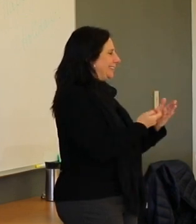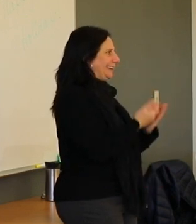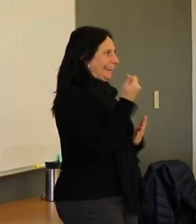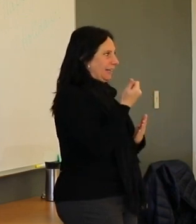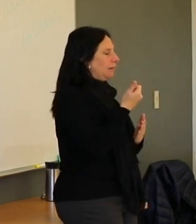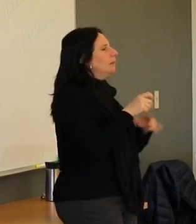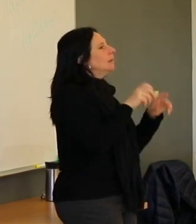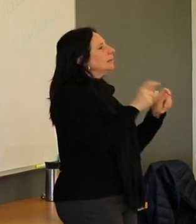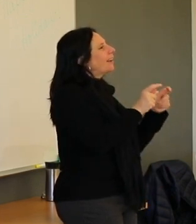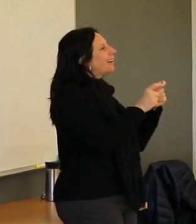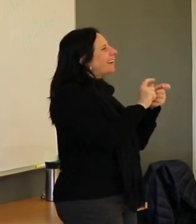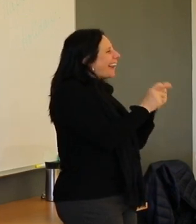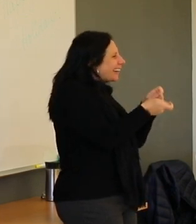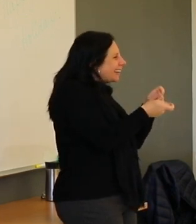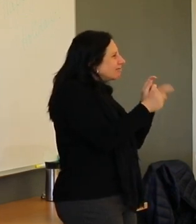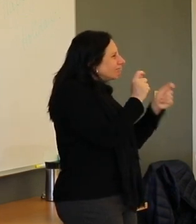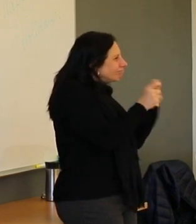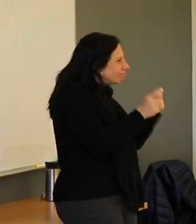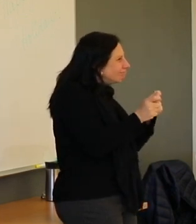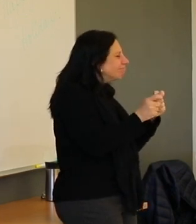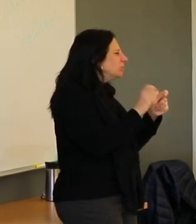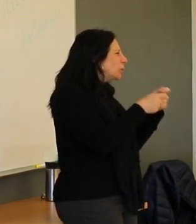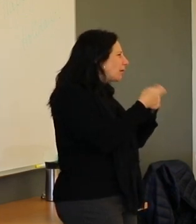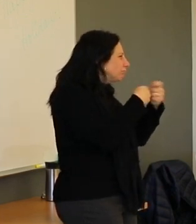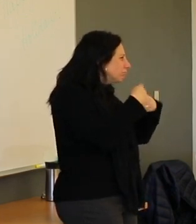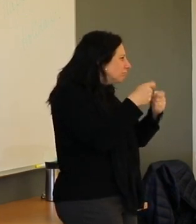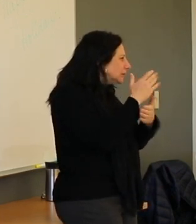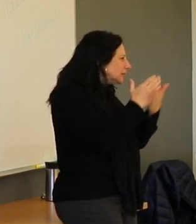But, watermark is going to store that mission statement